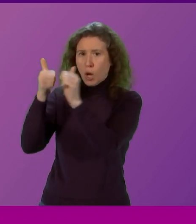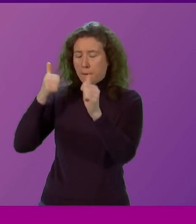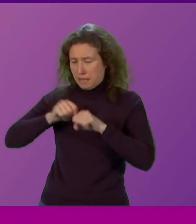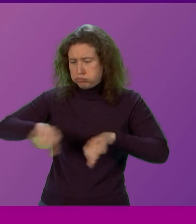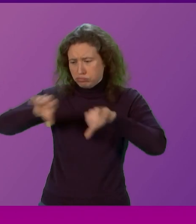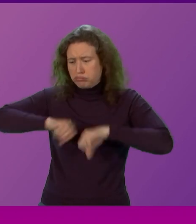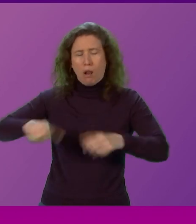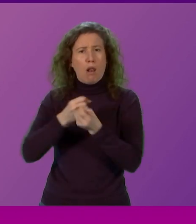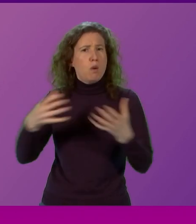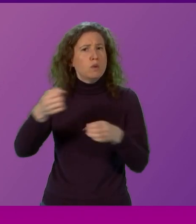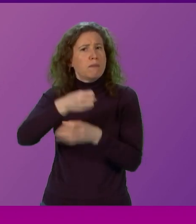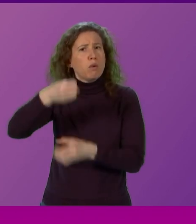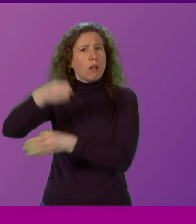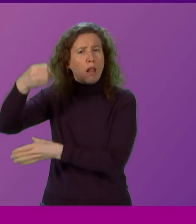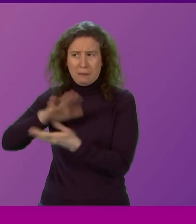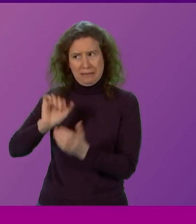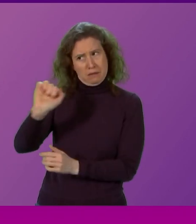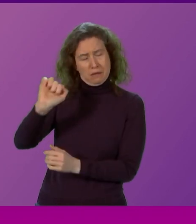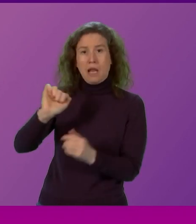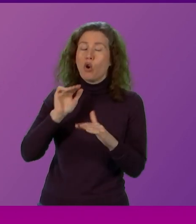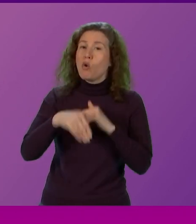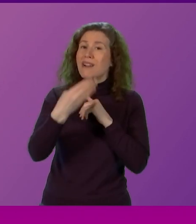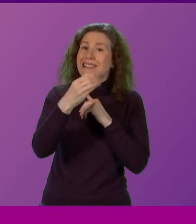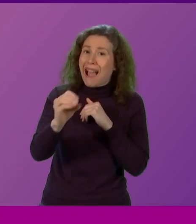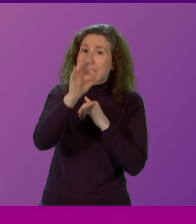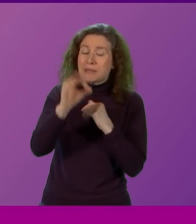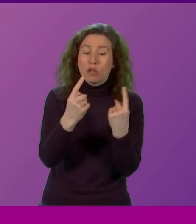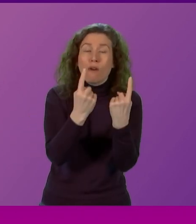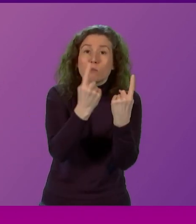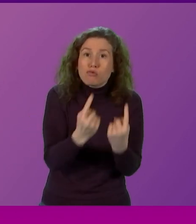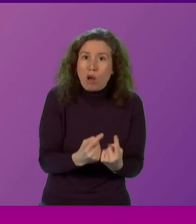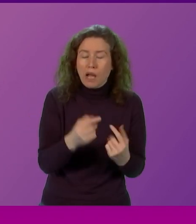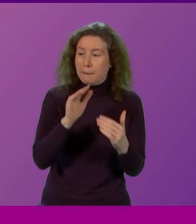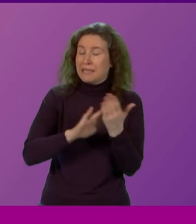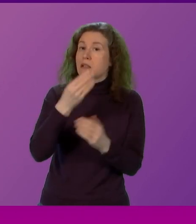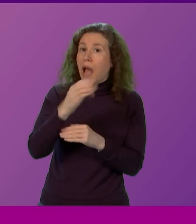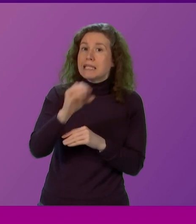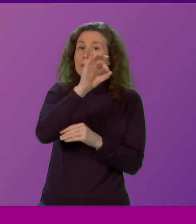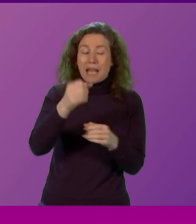As of yesterday, more than 90 per cent of the market share was covered— Thank you.